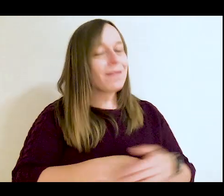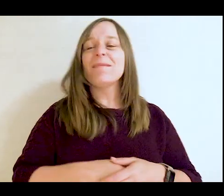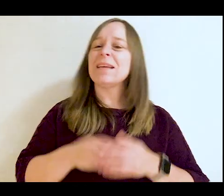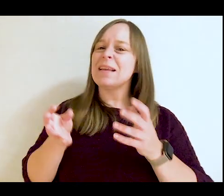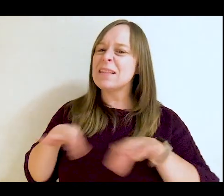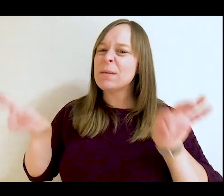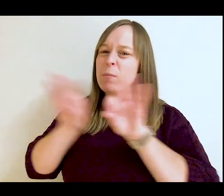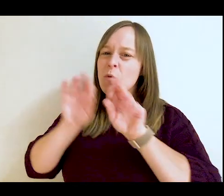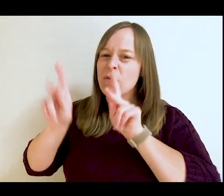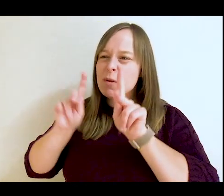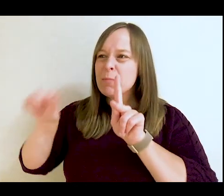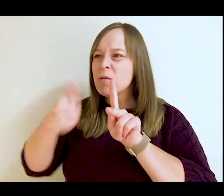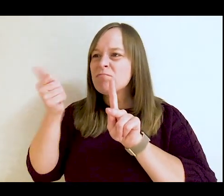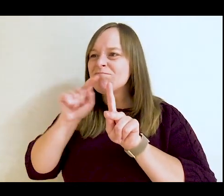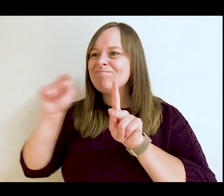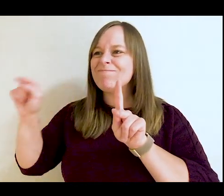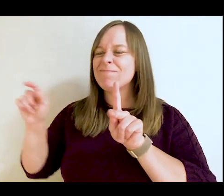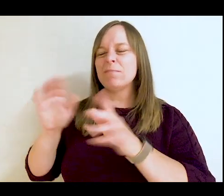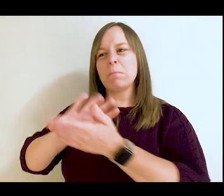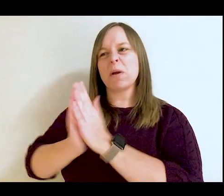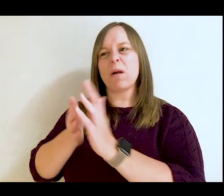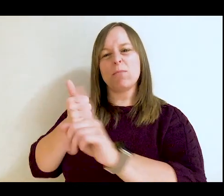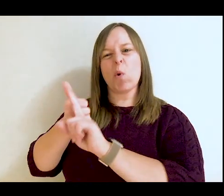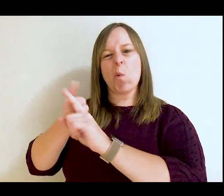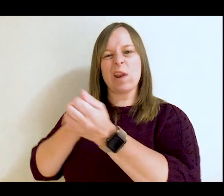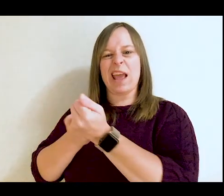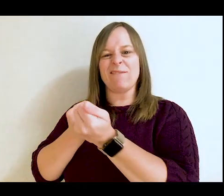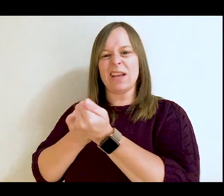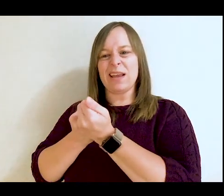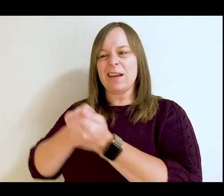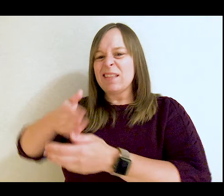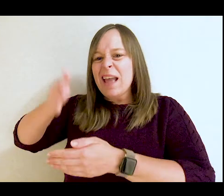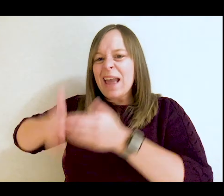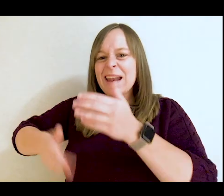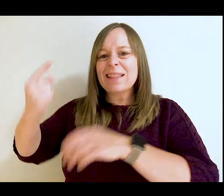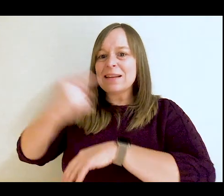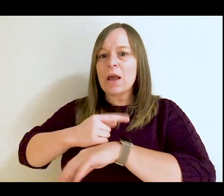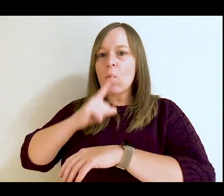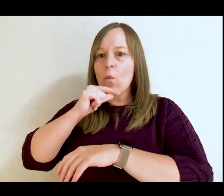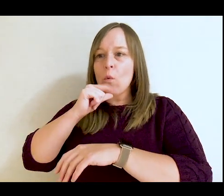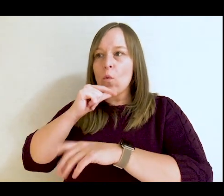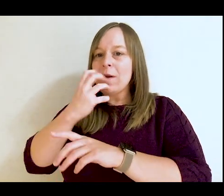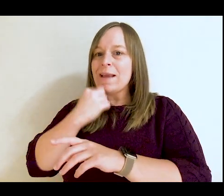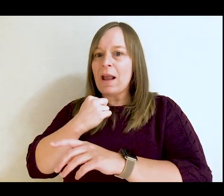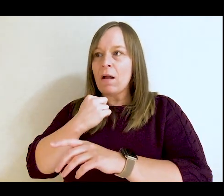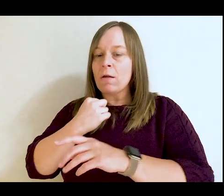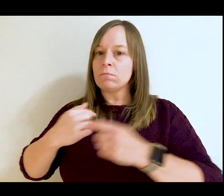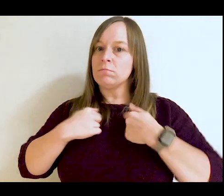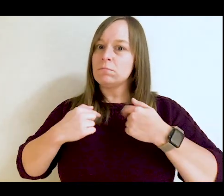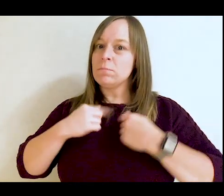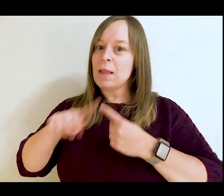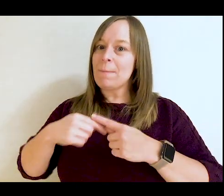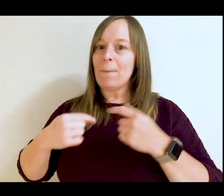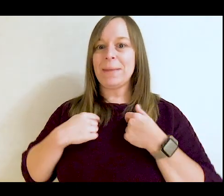S: It's important for others to also become self-advocates because at the end of the day no one's going to care as much as you do about